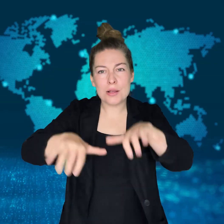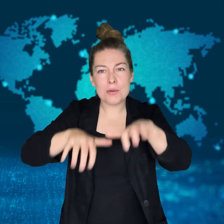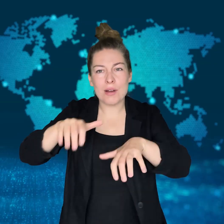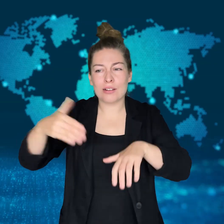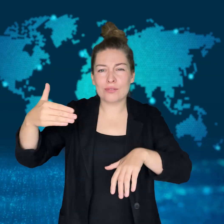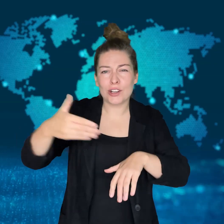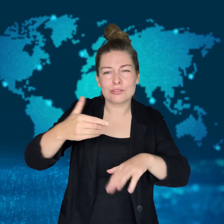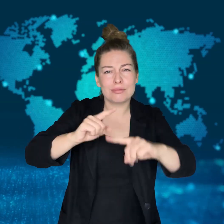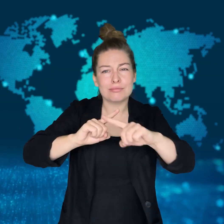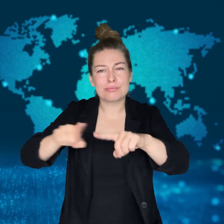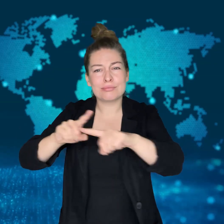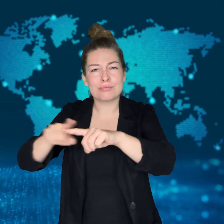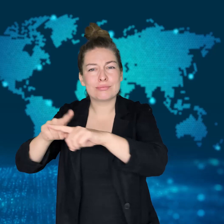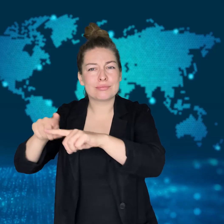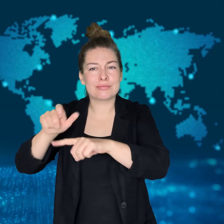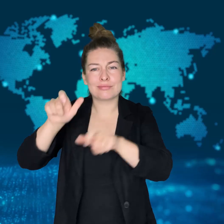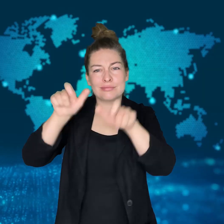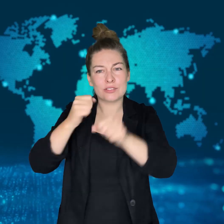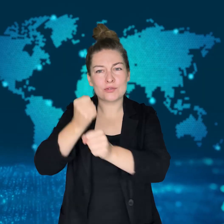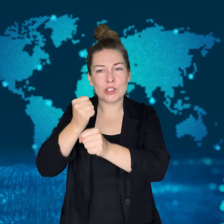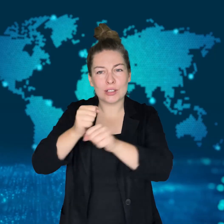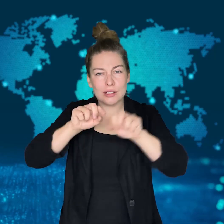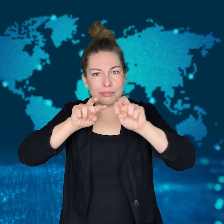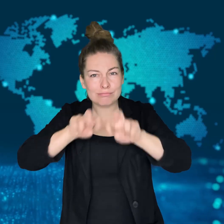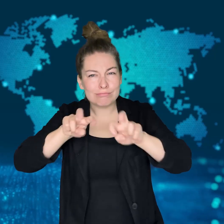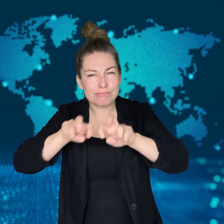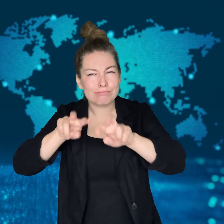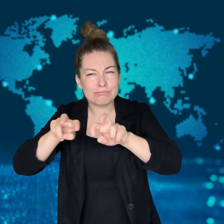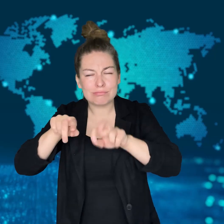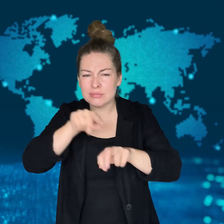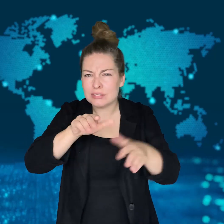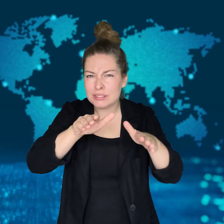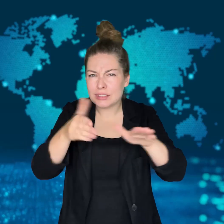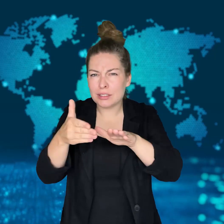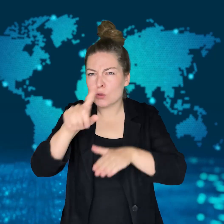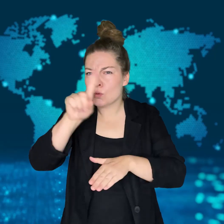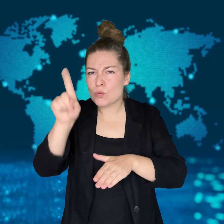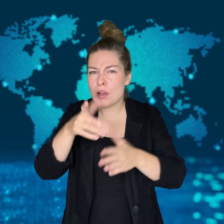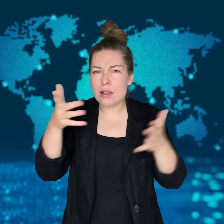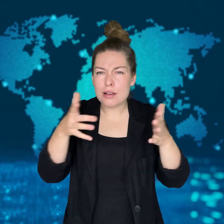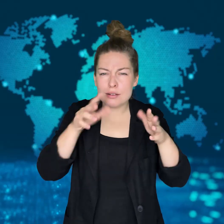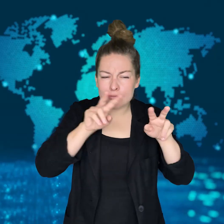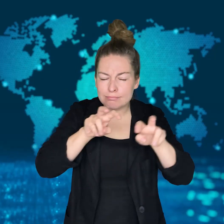Some of the carcasses were in water.